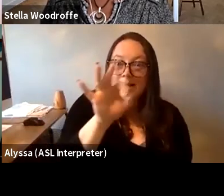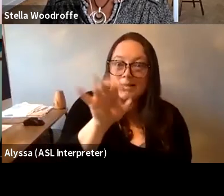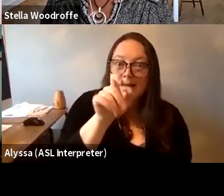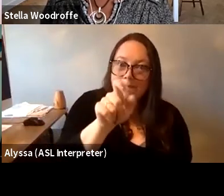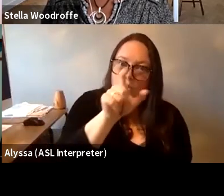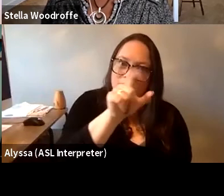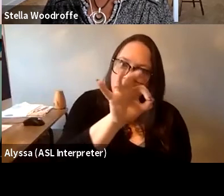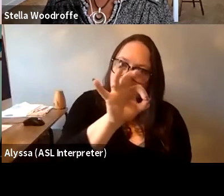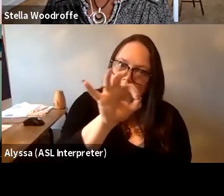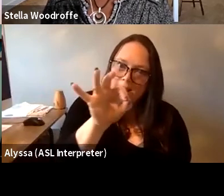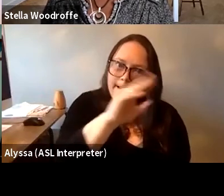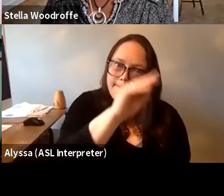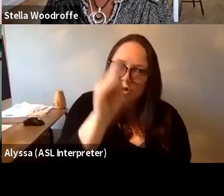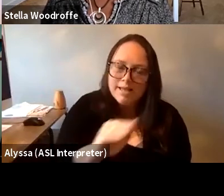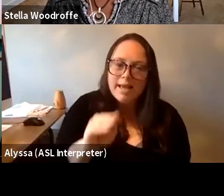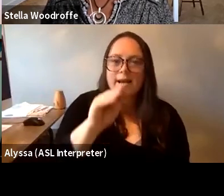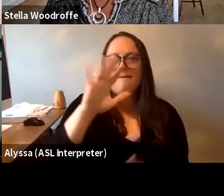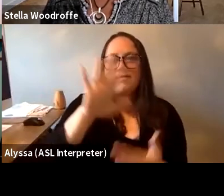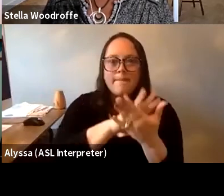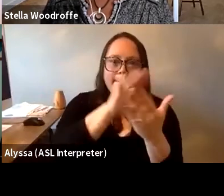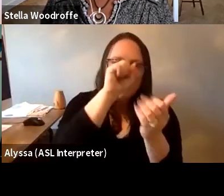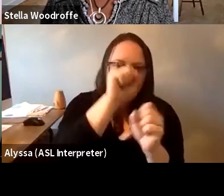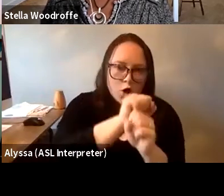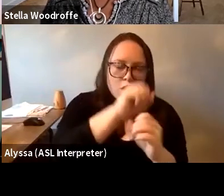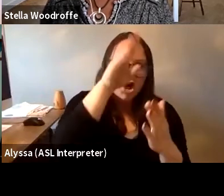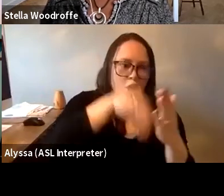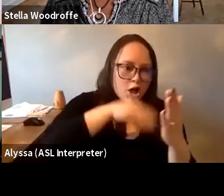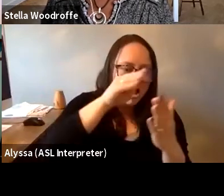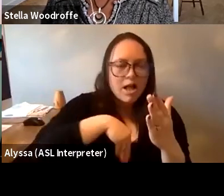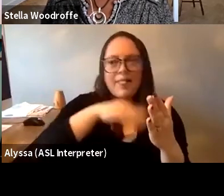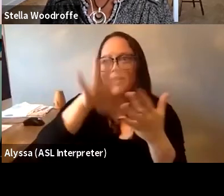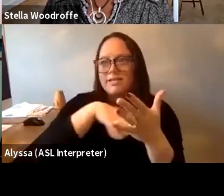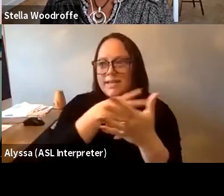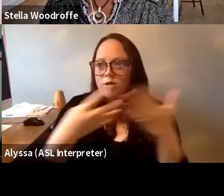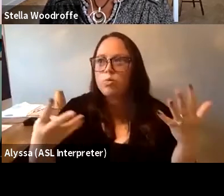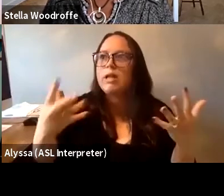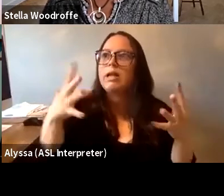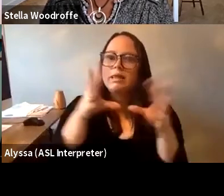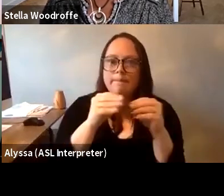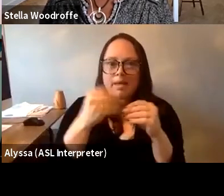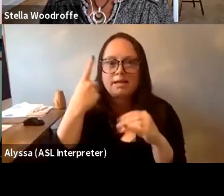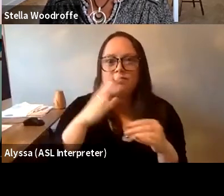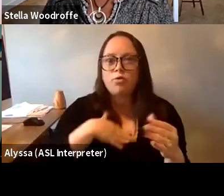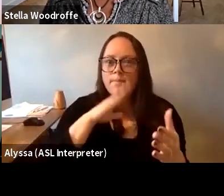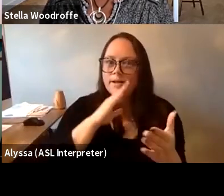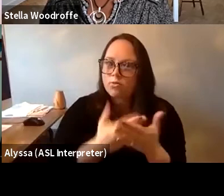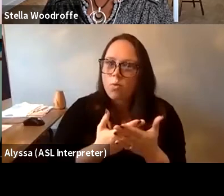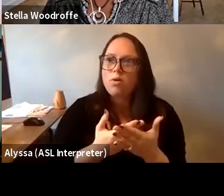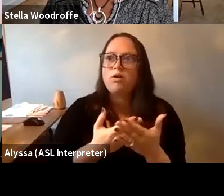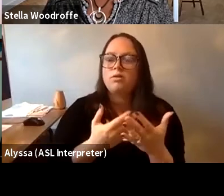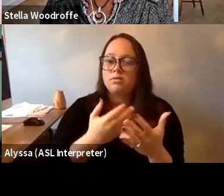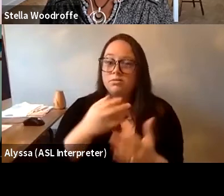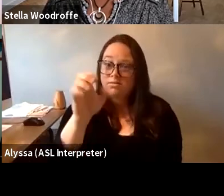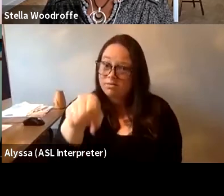scheduling the appointments, the meetings for my daughter, right until their days where I want to, you know, find my husband